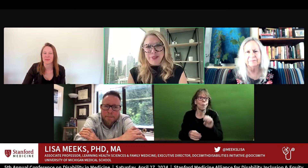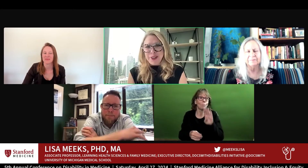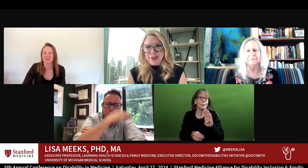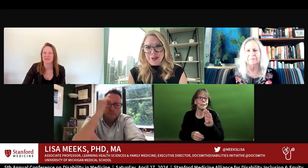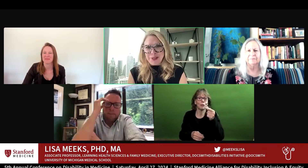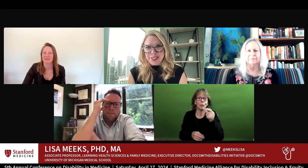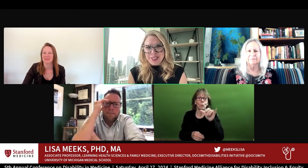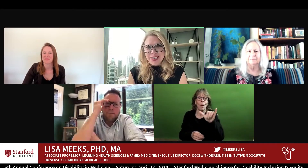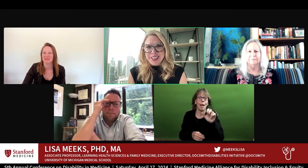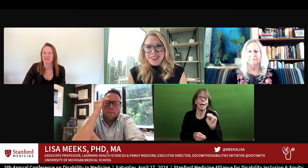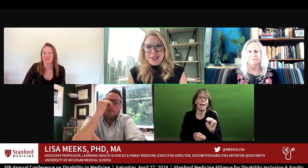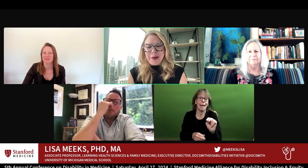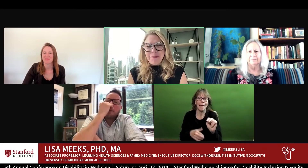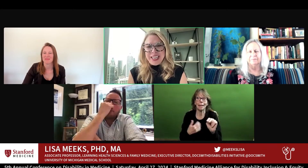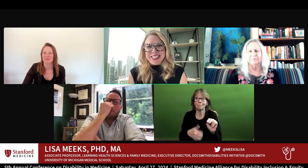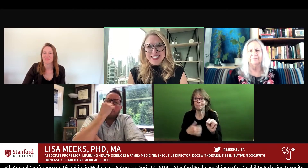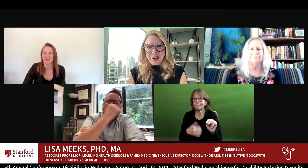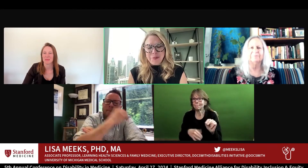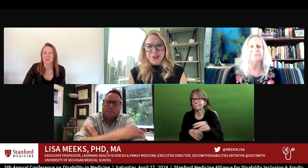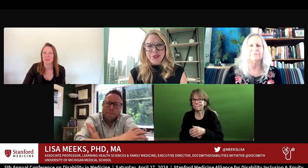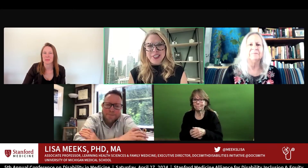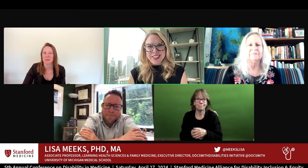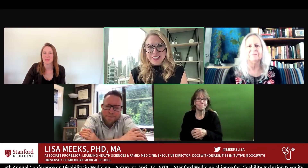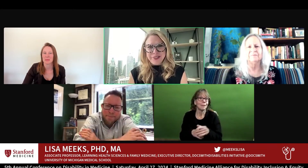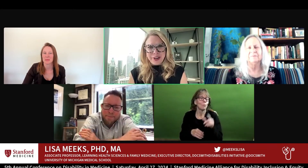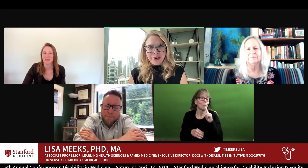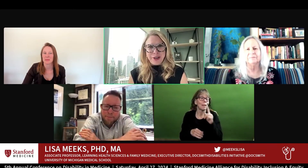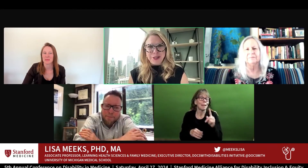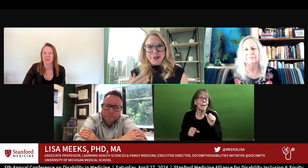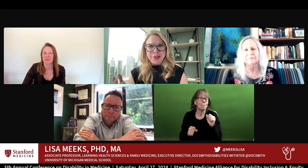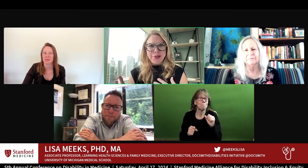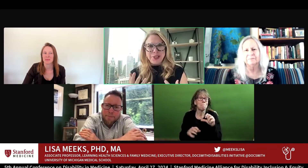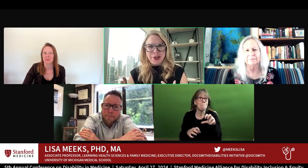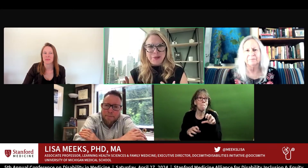by far the most amazing opportunity to give grand rounds because you can talk